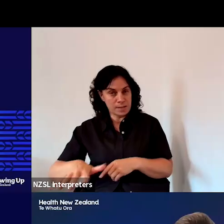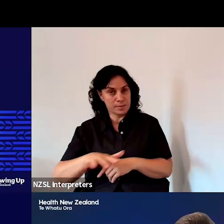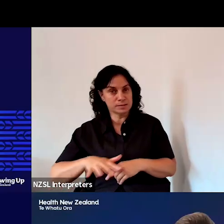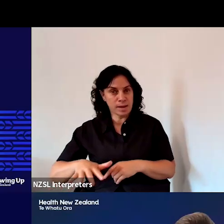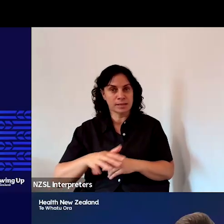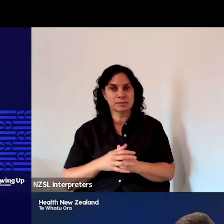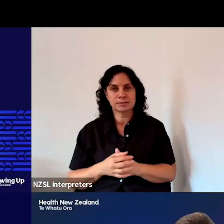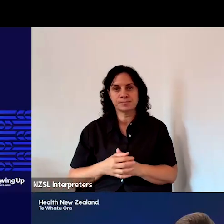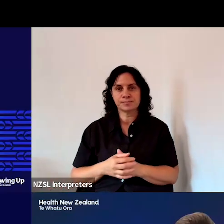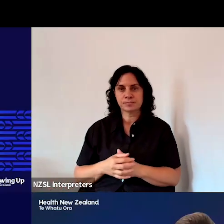Absolutely. Thanks, Sarah Jane.